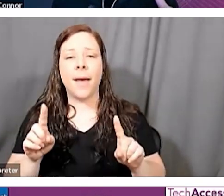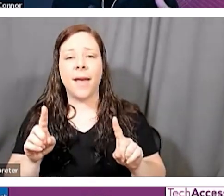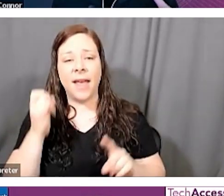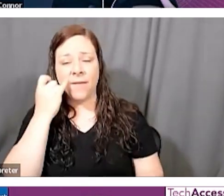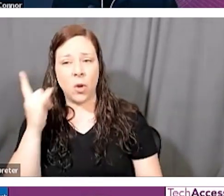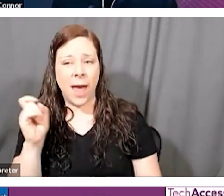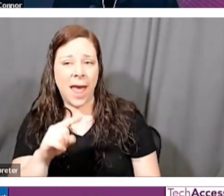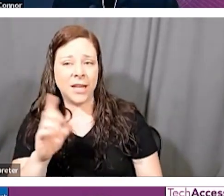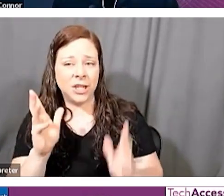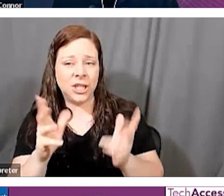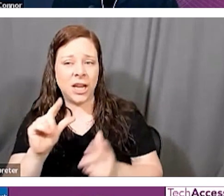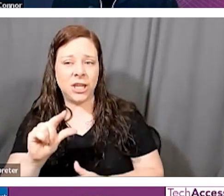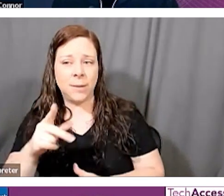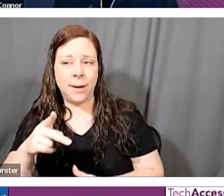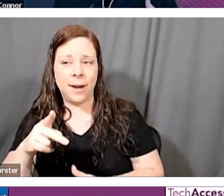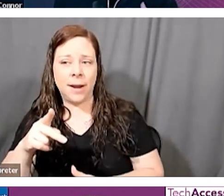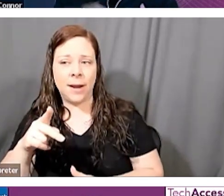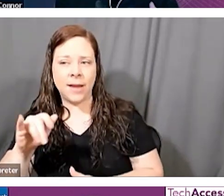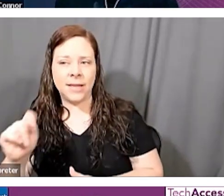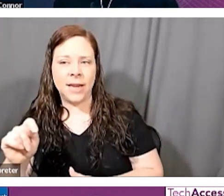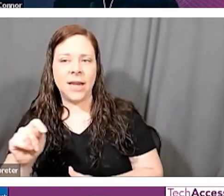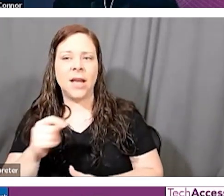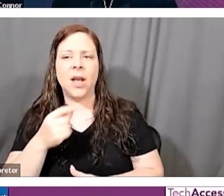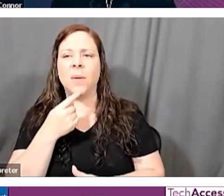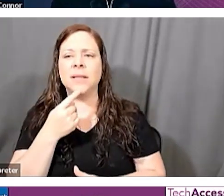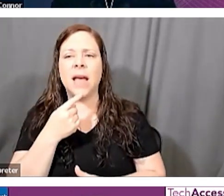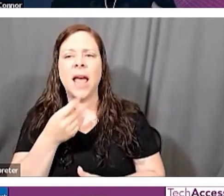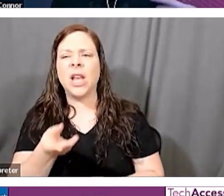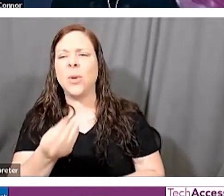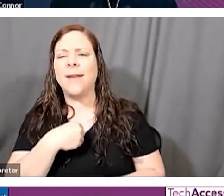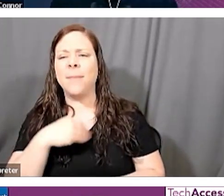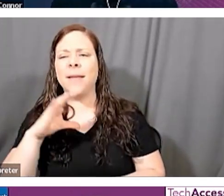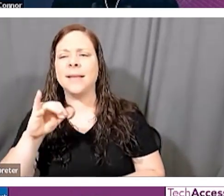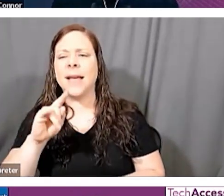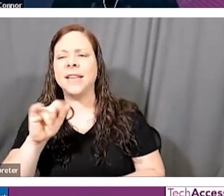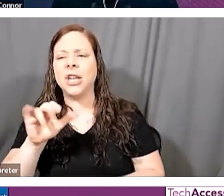can you gimme the citation for whatever? It just didn't, we'll spit one out. And then I went and looked at the citation and the thing